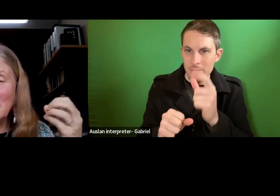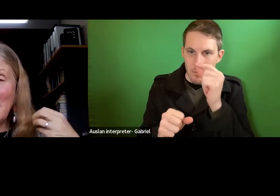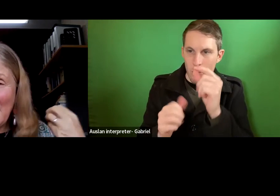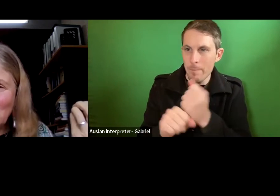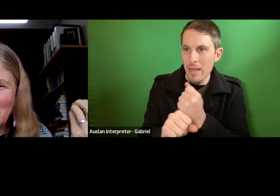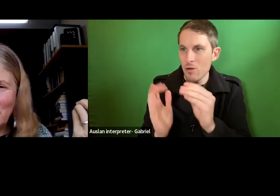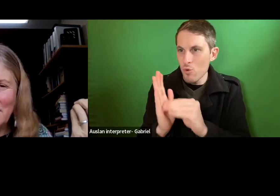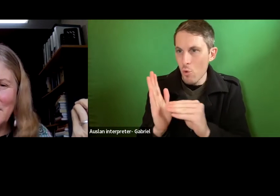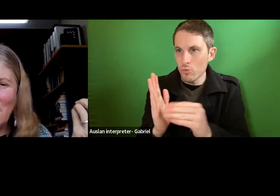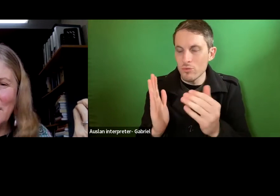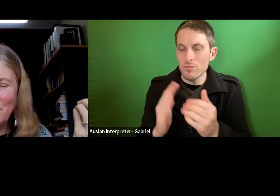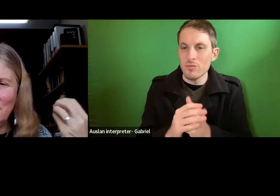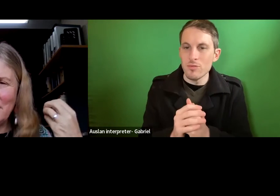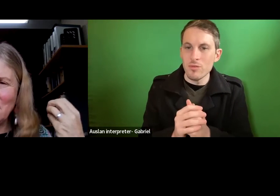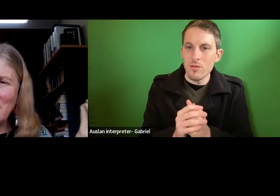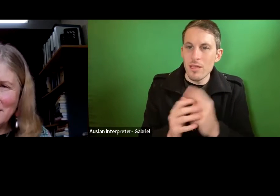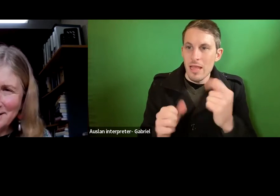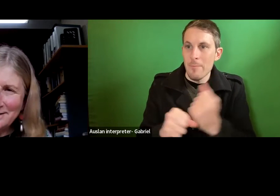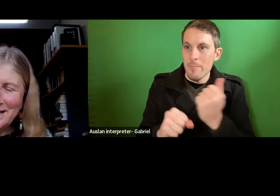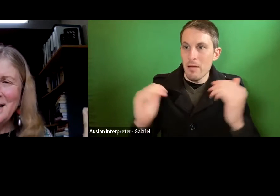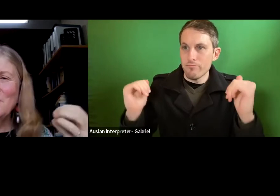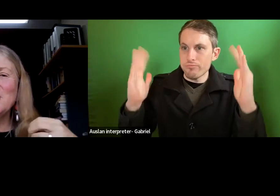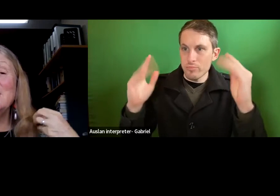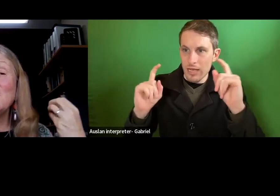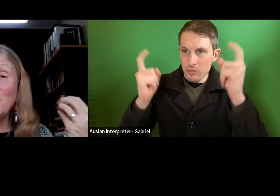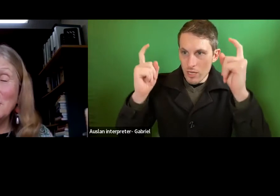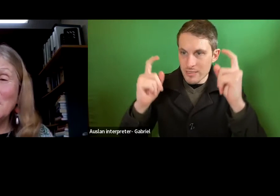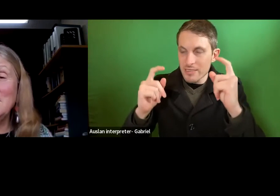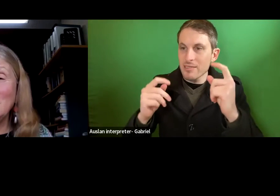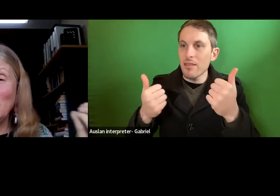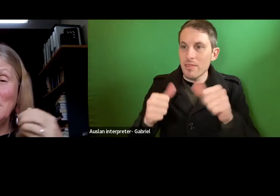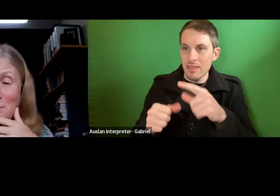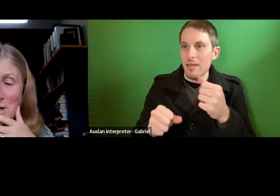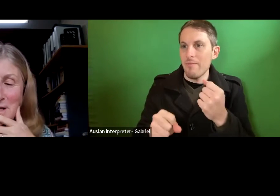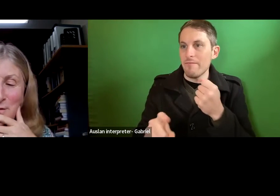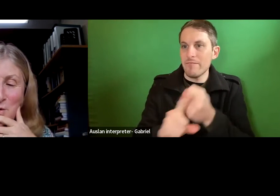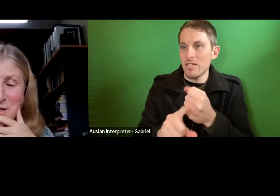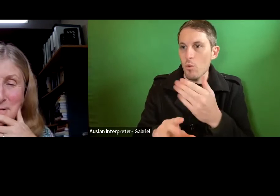it actually creates high levels of anxiety, which in turn makes their working memory even worse.